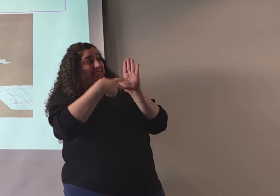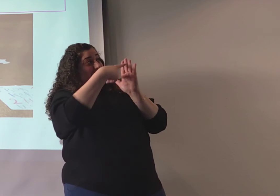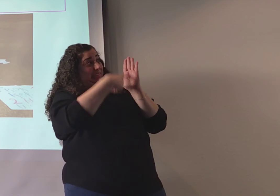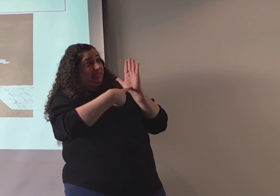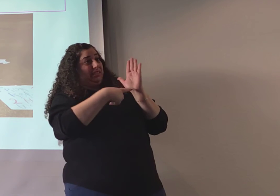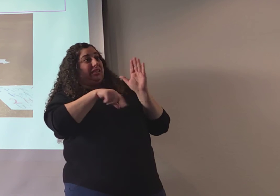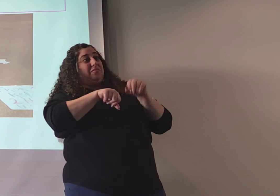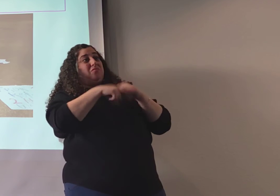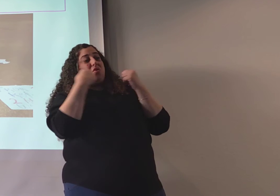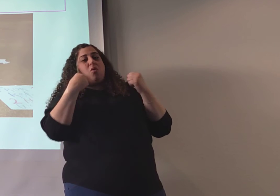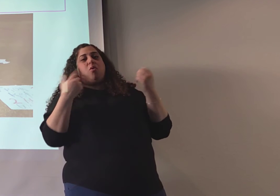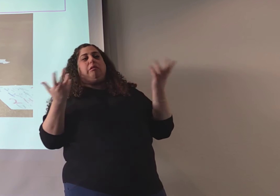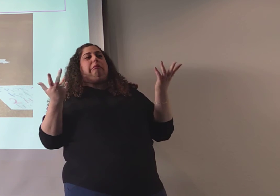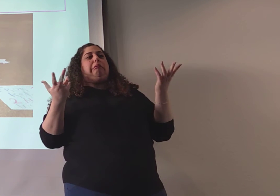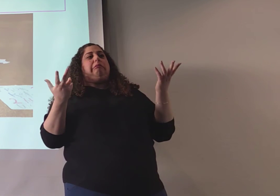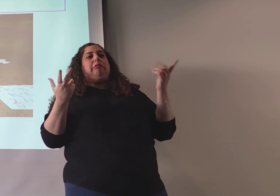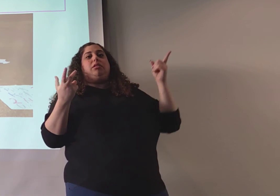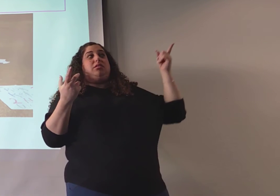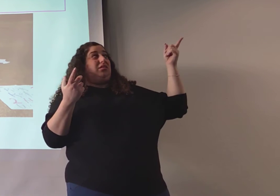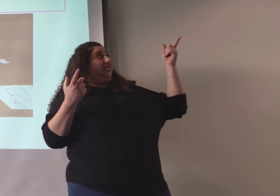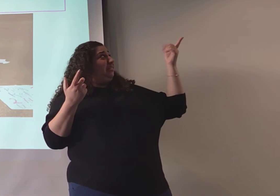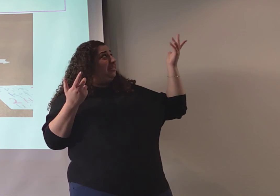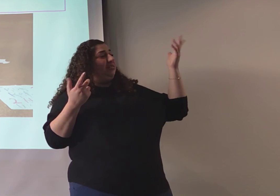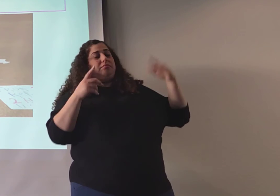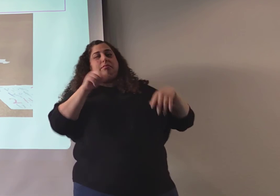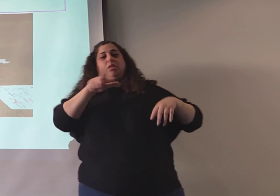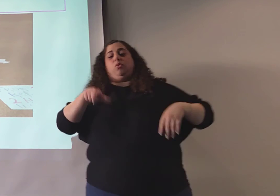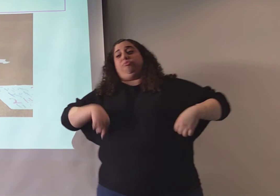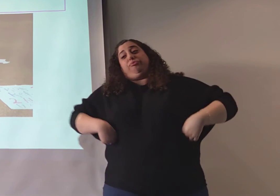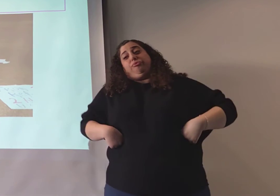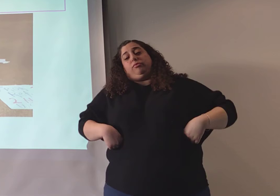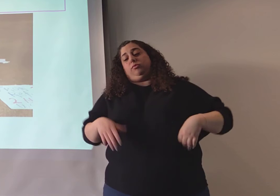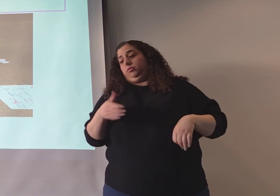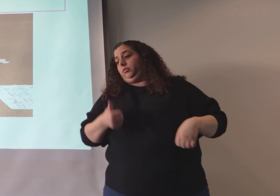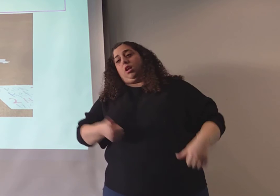Then you’ve just paid rent and gotten evicted.